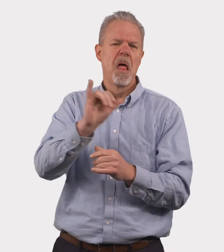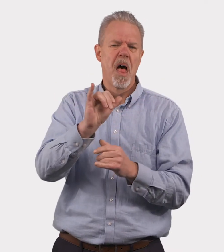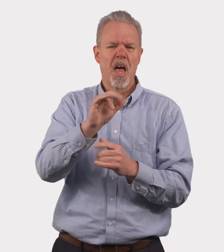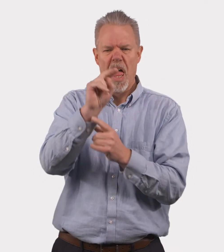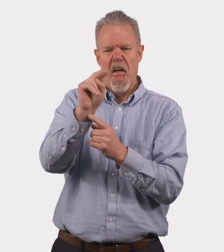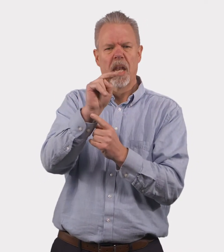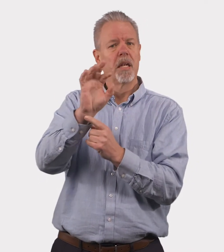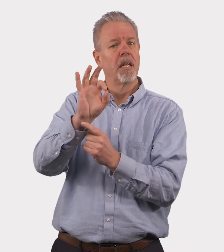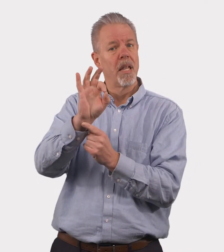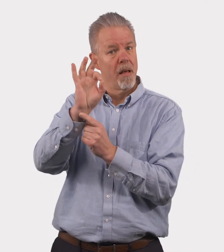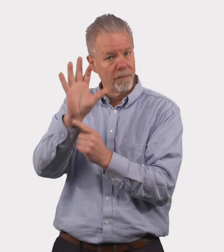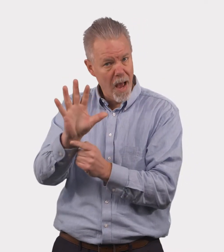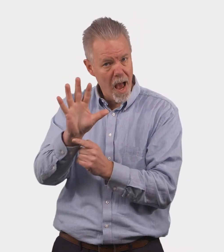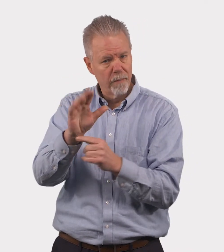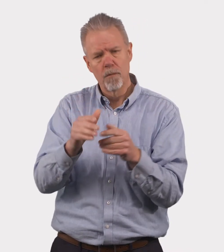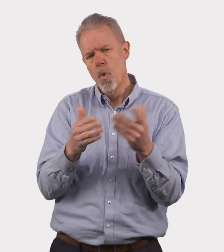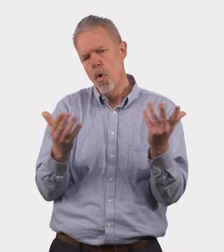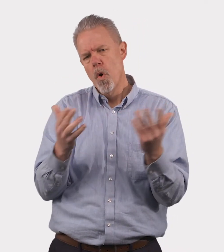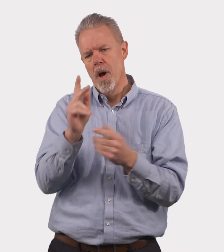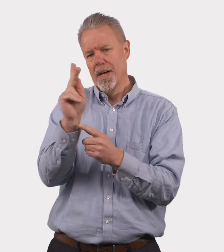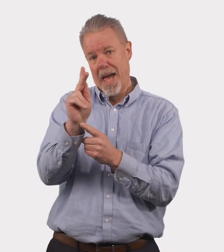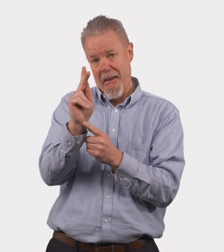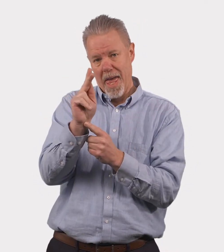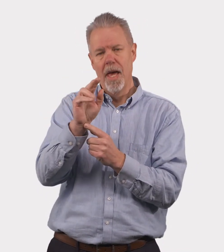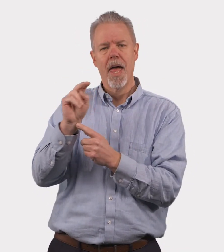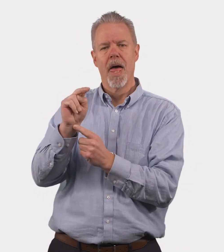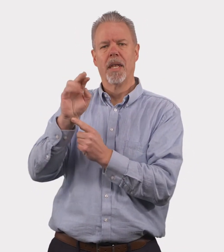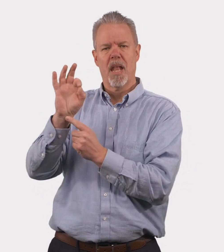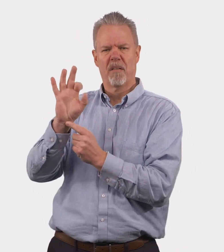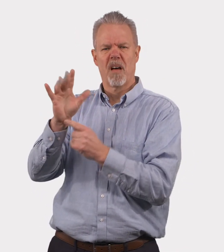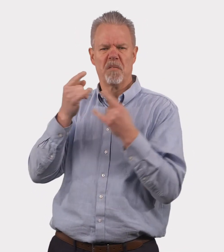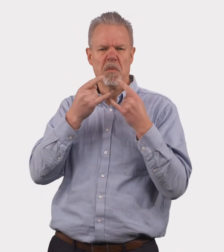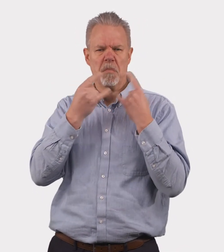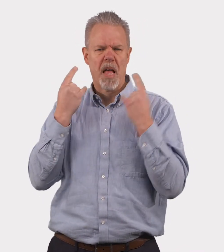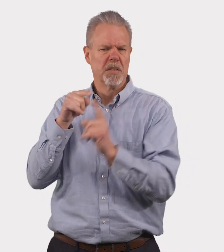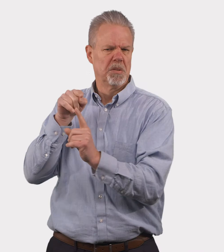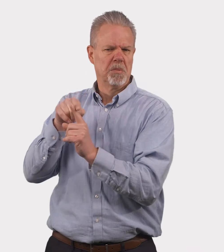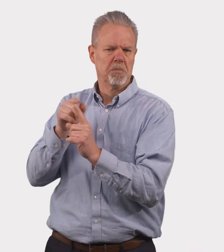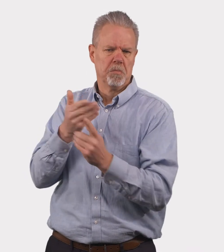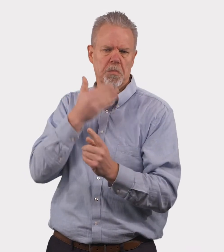such as an N95 or KN-95 mask.